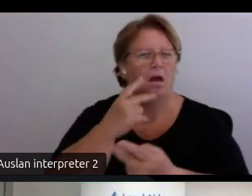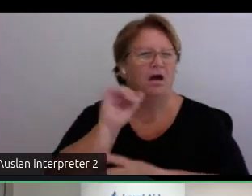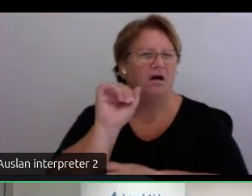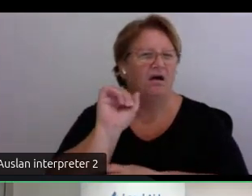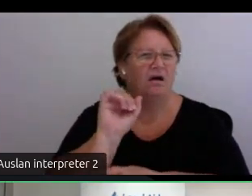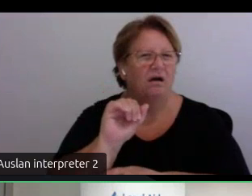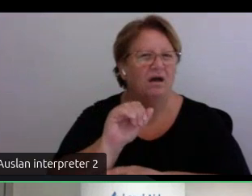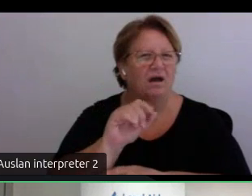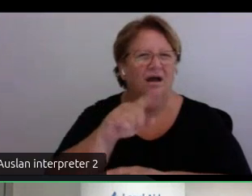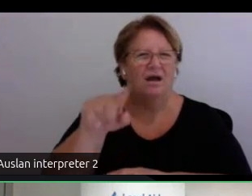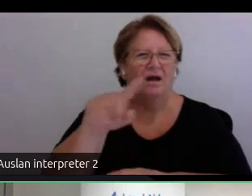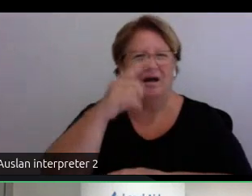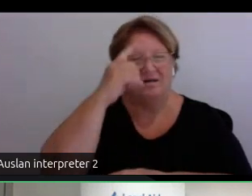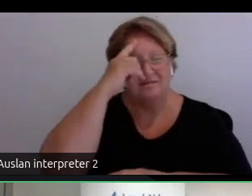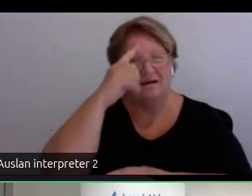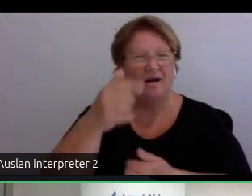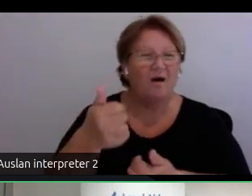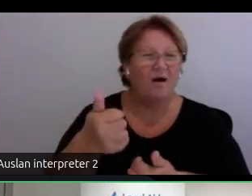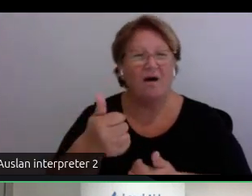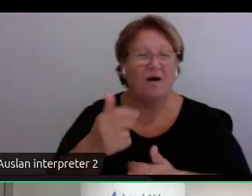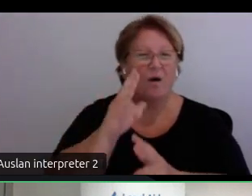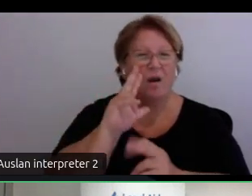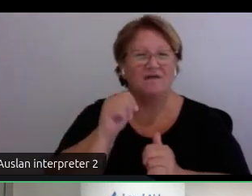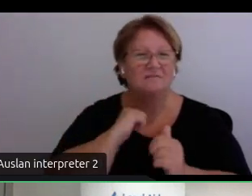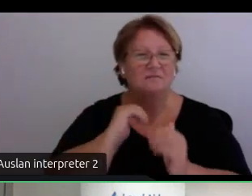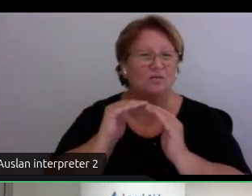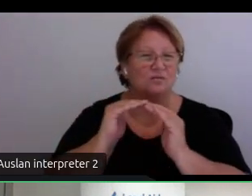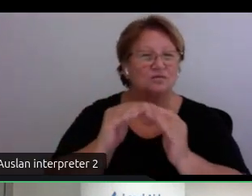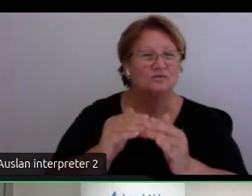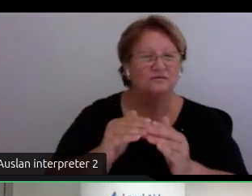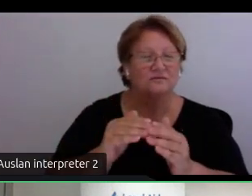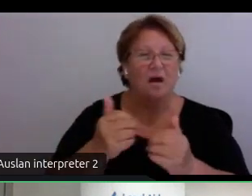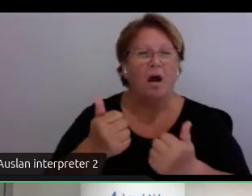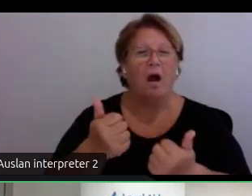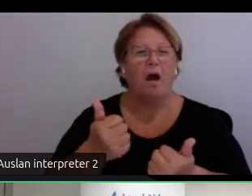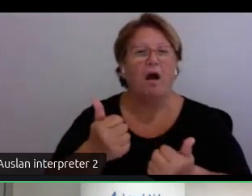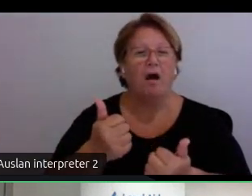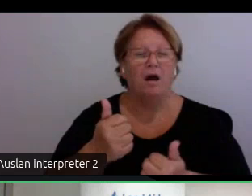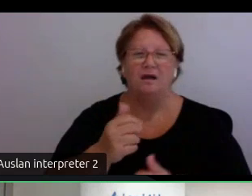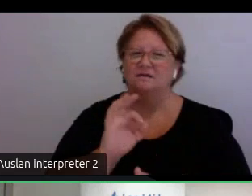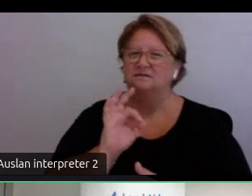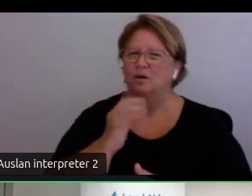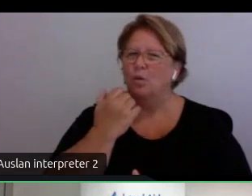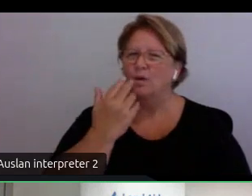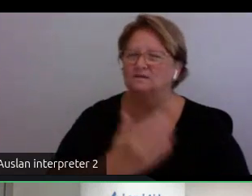the trust that comes from oh this this blog's here to look at the roof must be from the insurer not